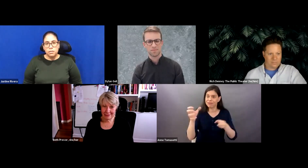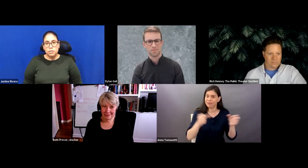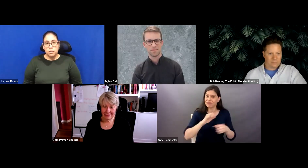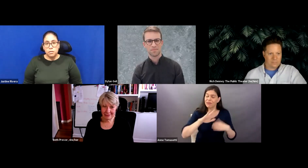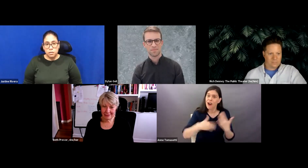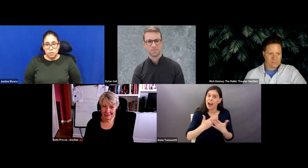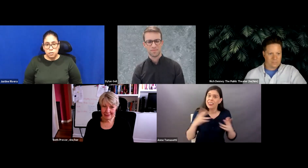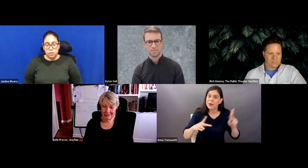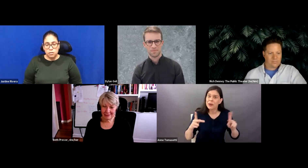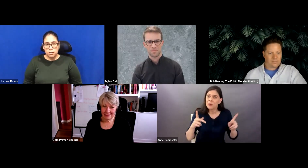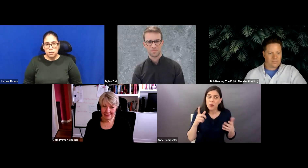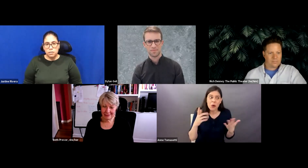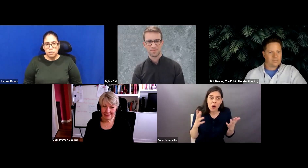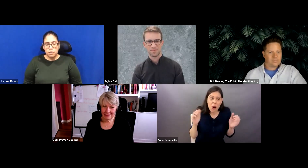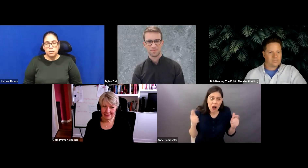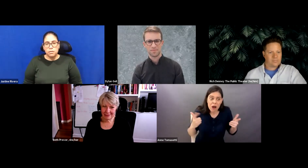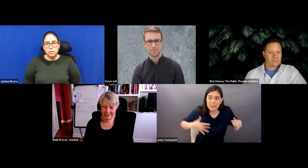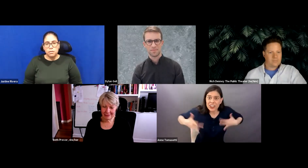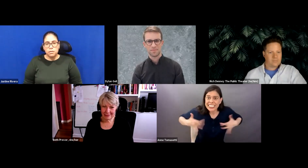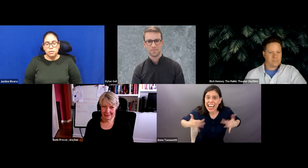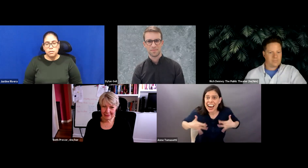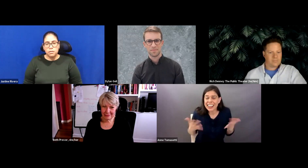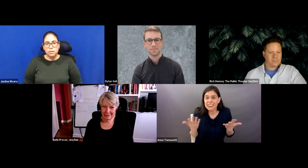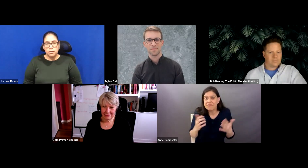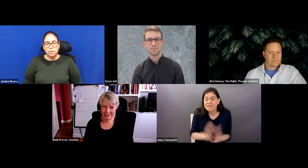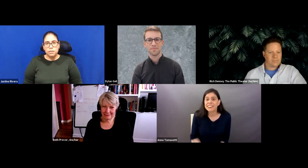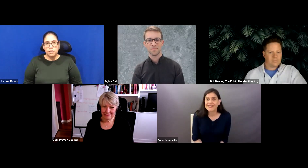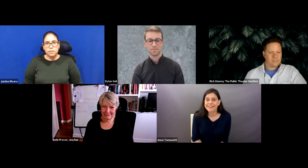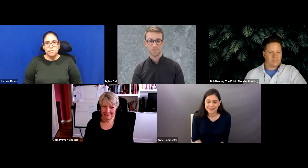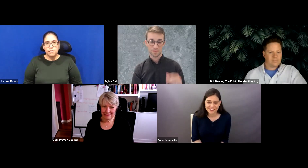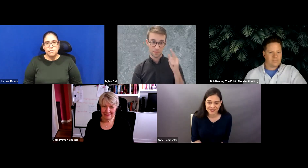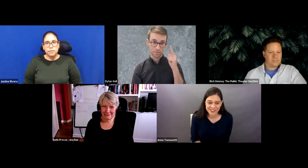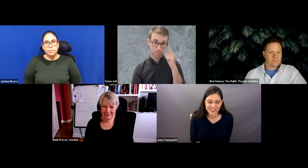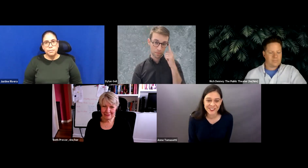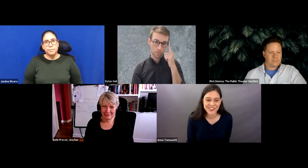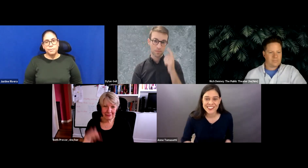out with the time but we were able to, and so I got my dream cast. It was thrilling.